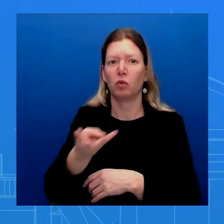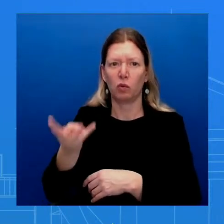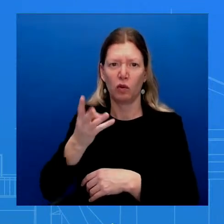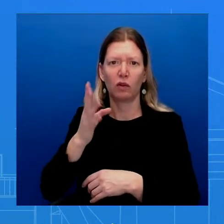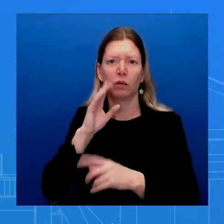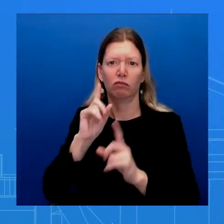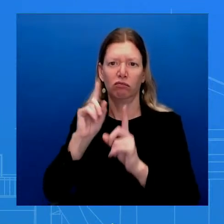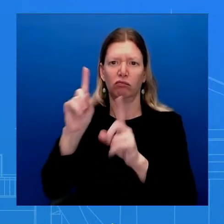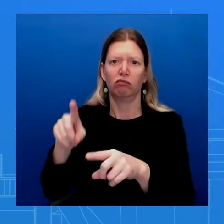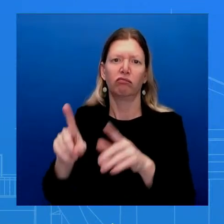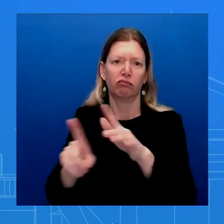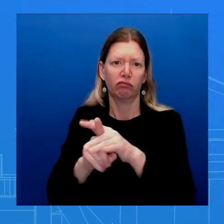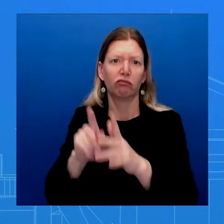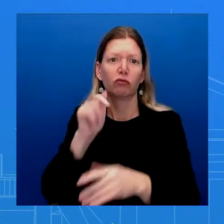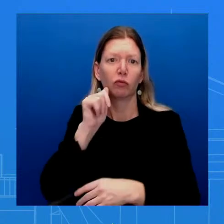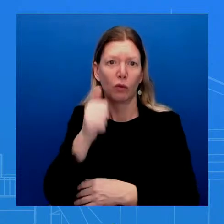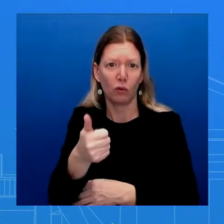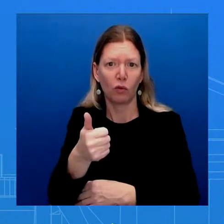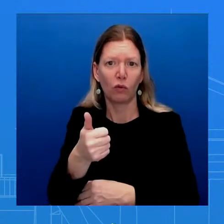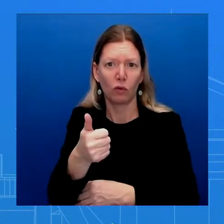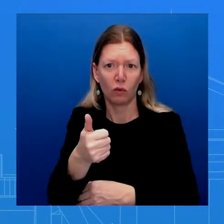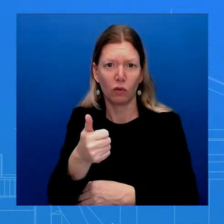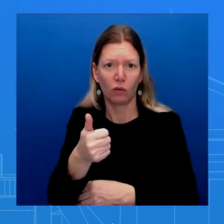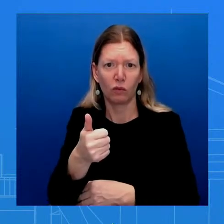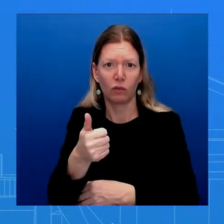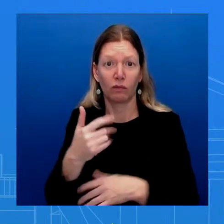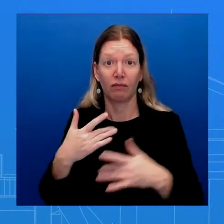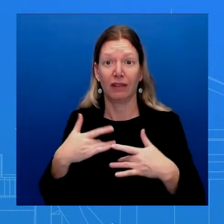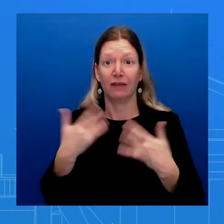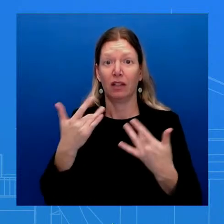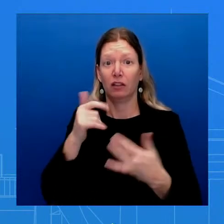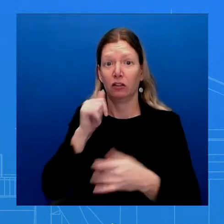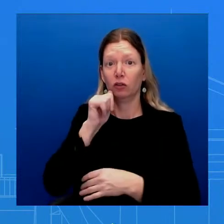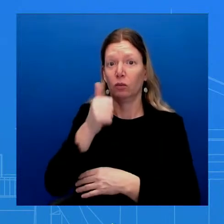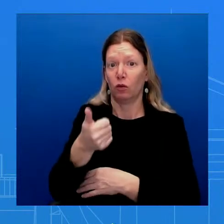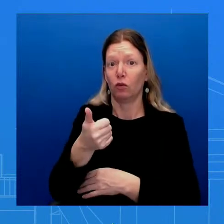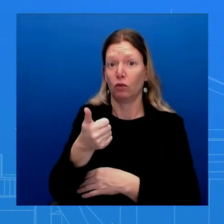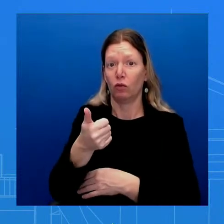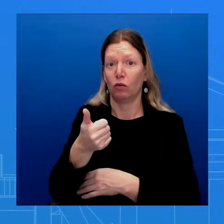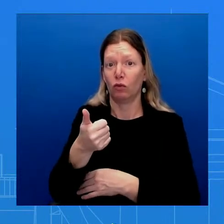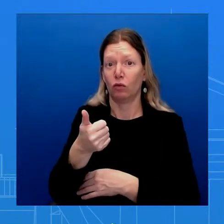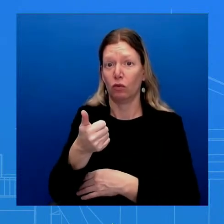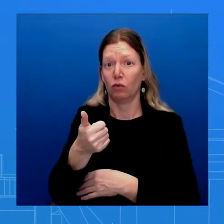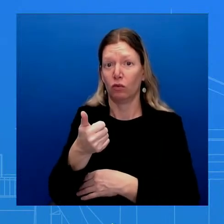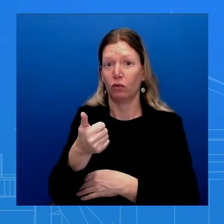the -- the event tomorrow. So, as it relates to what the President is going to be doing,